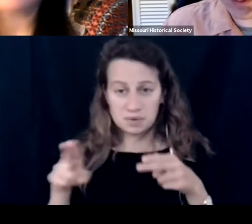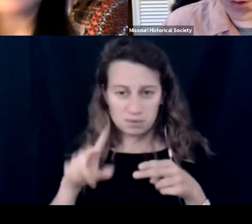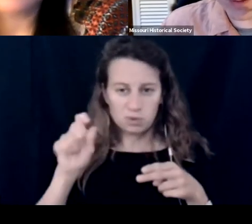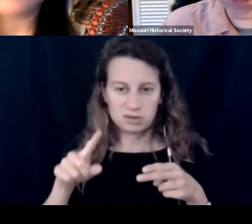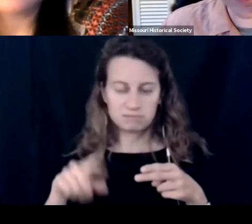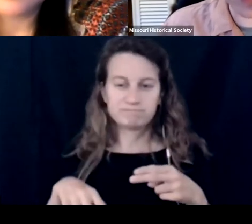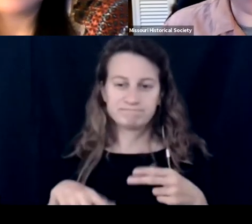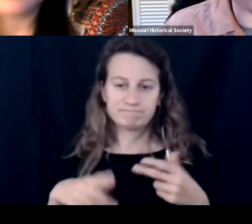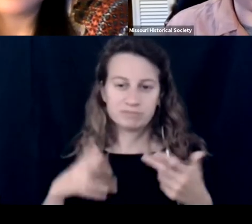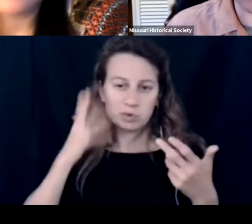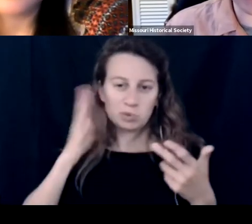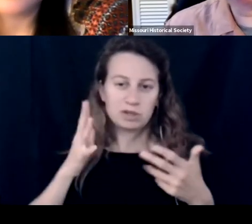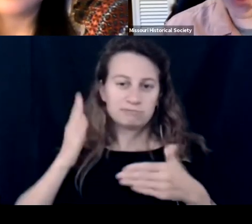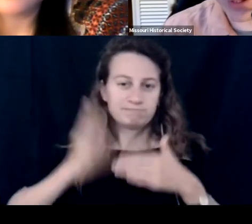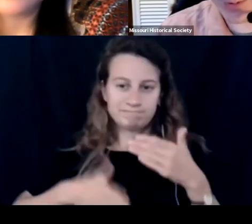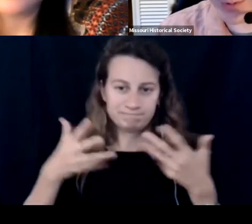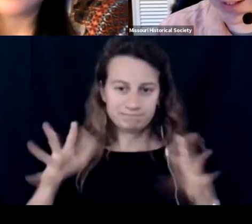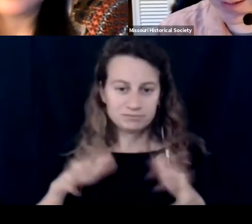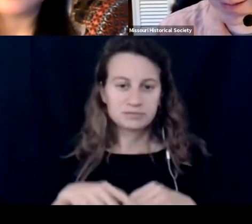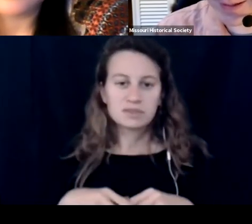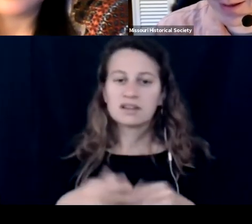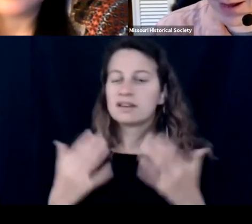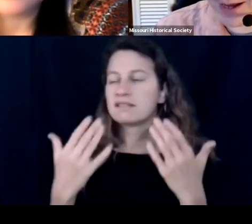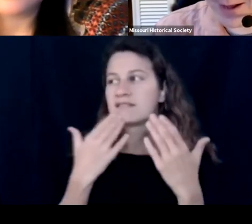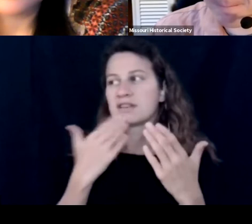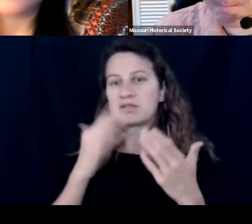the Art Museum, and she took care of their children and she